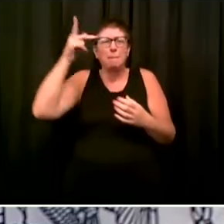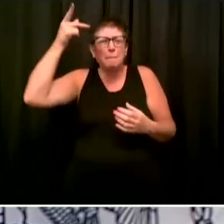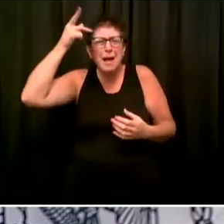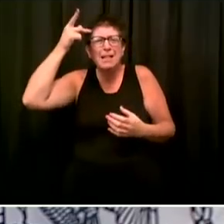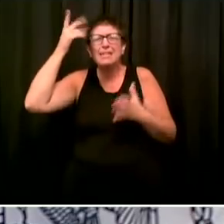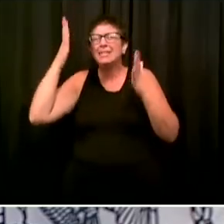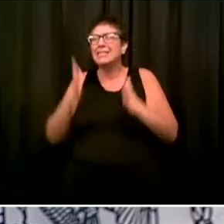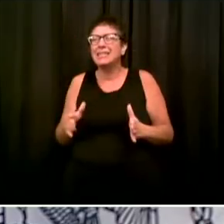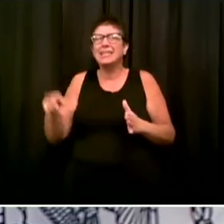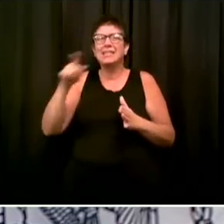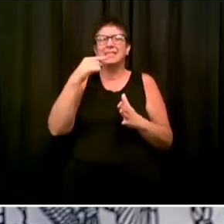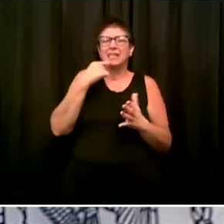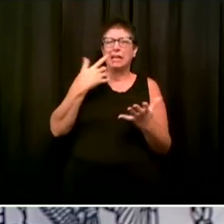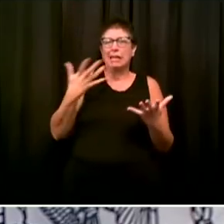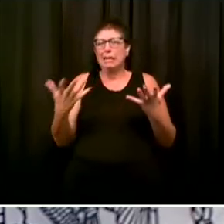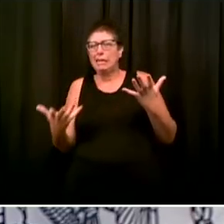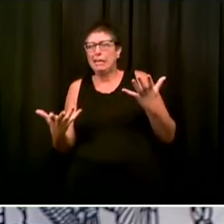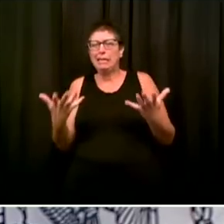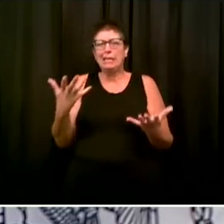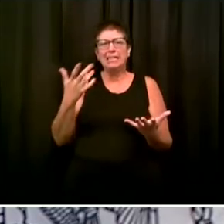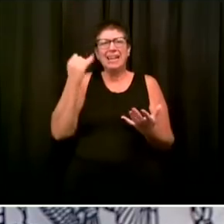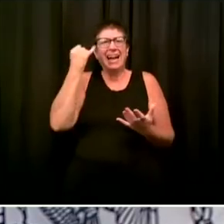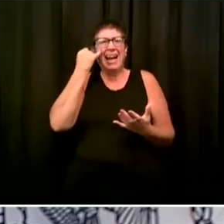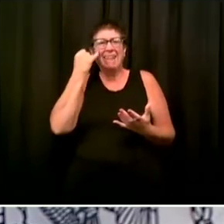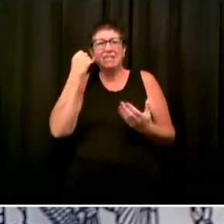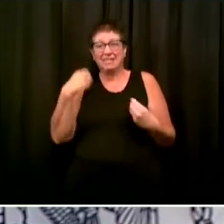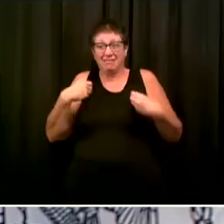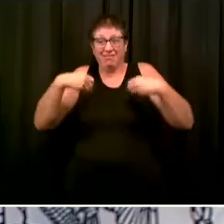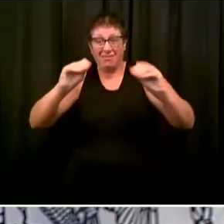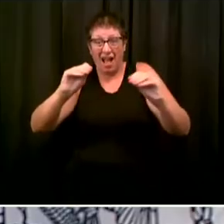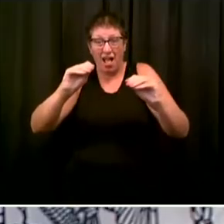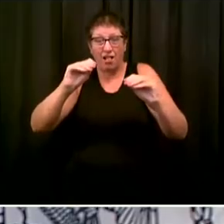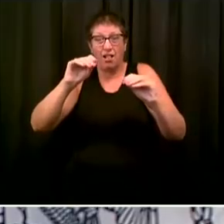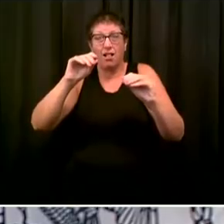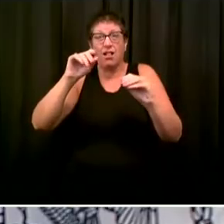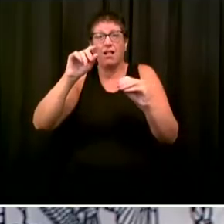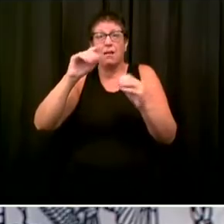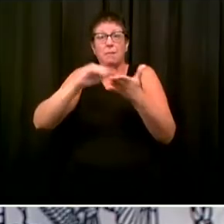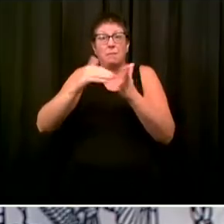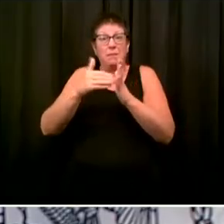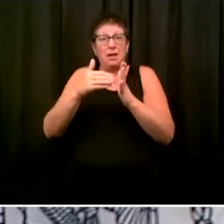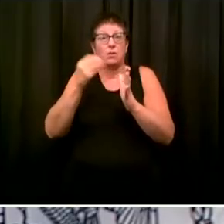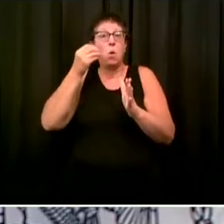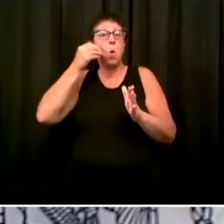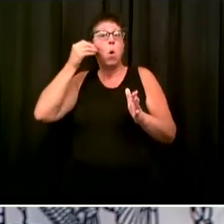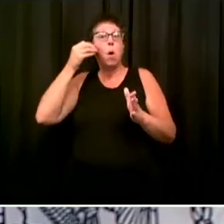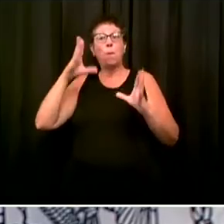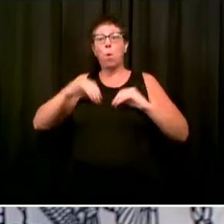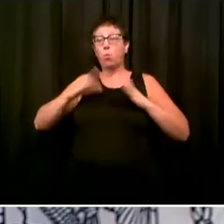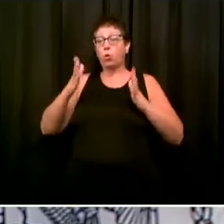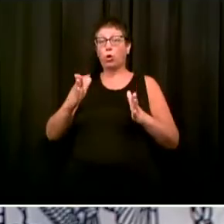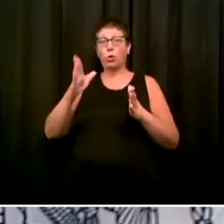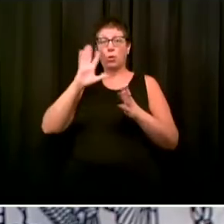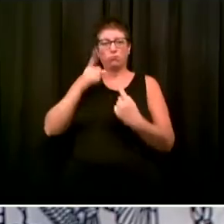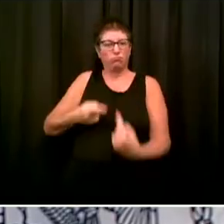ADVOCATES HAVE RAISED THE CONCERN THAT THIS COULD PUT